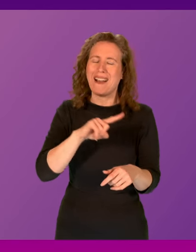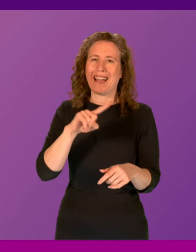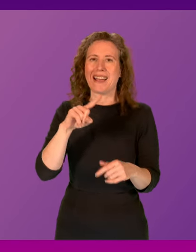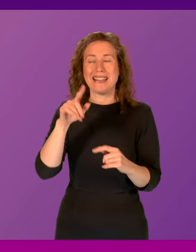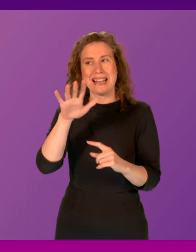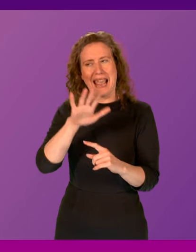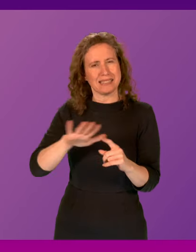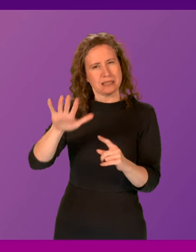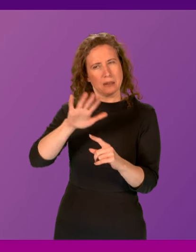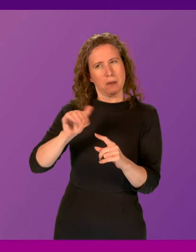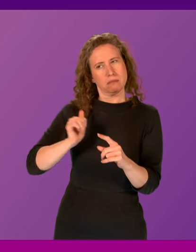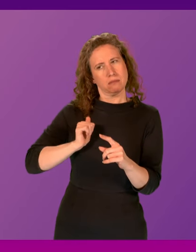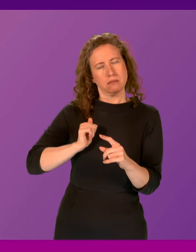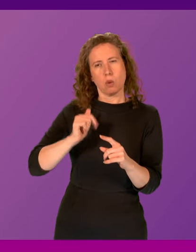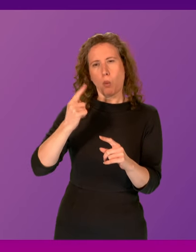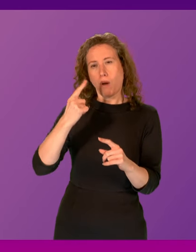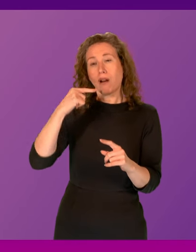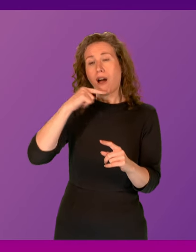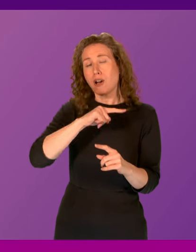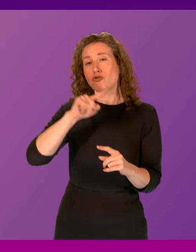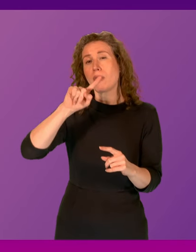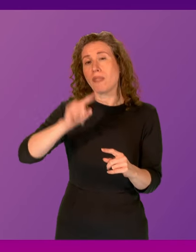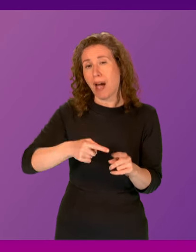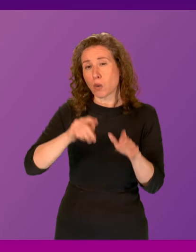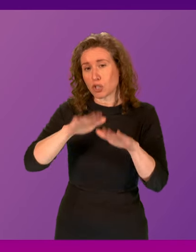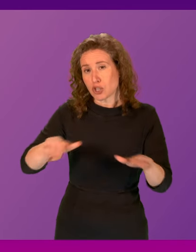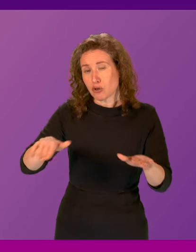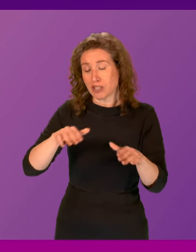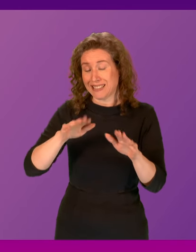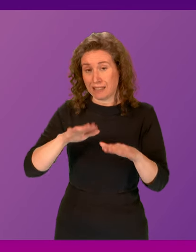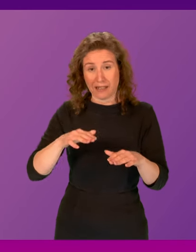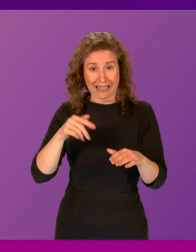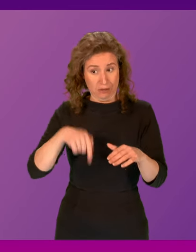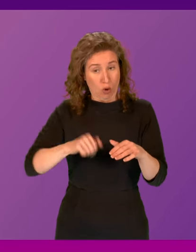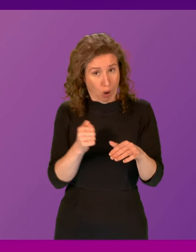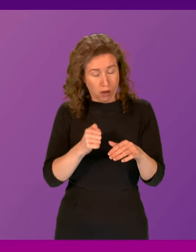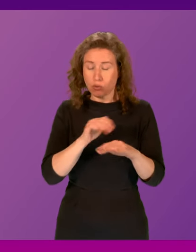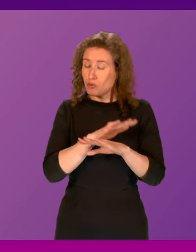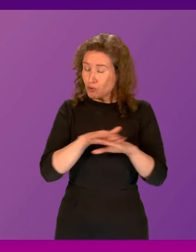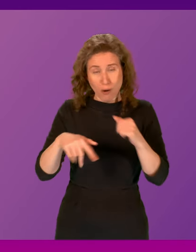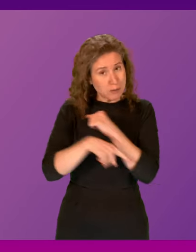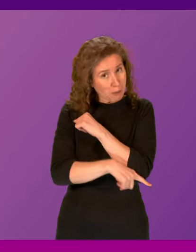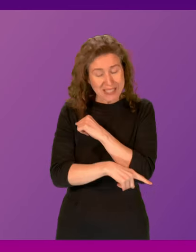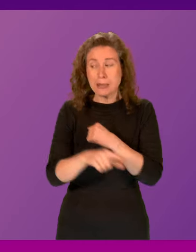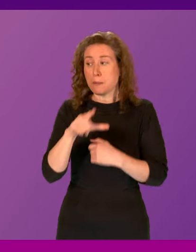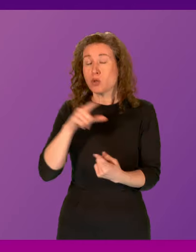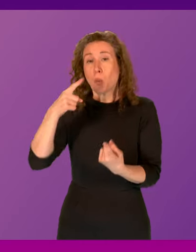show that 100,000 children in Scotland will be lifted out of poverty because of our actions. That